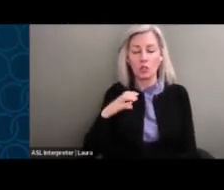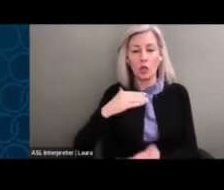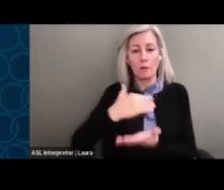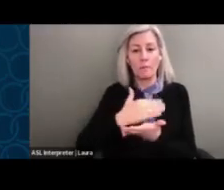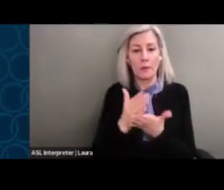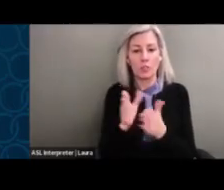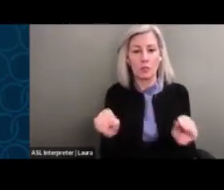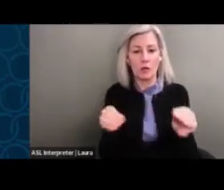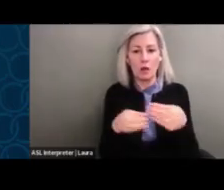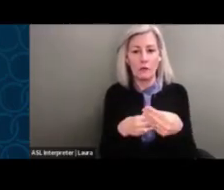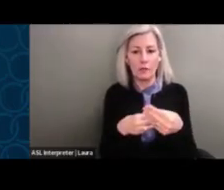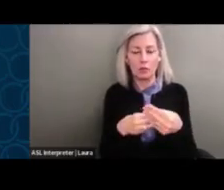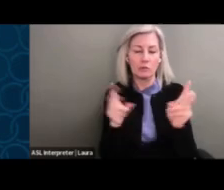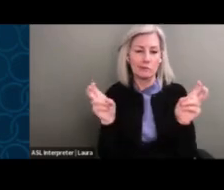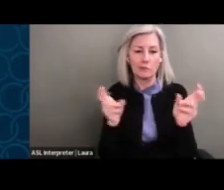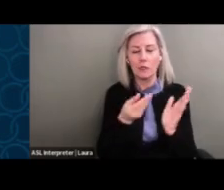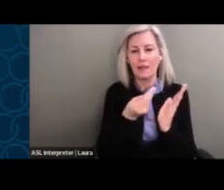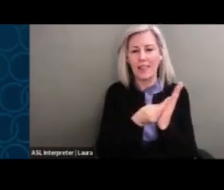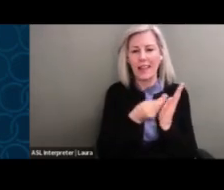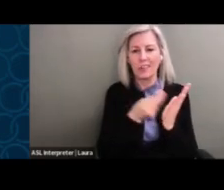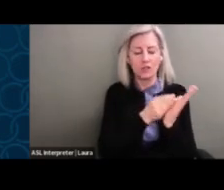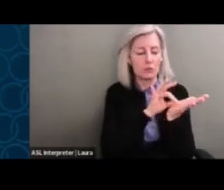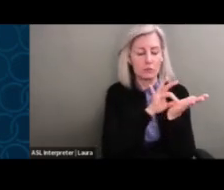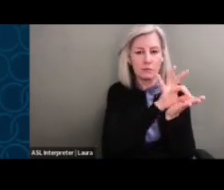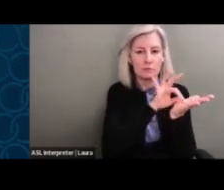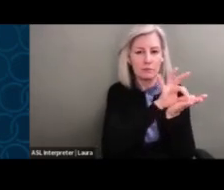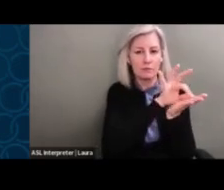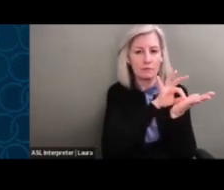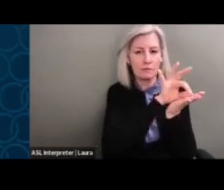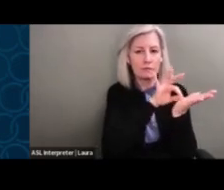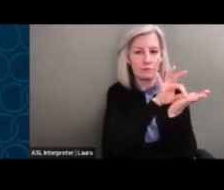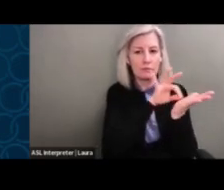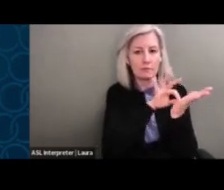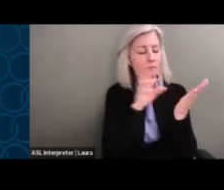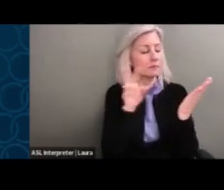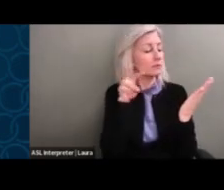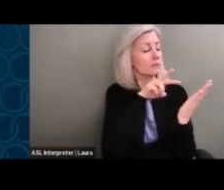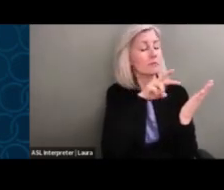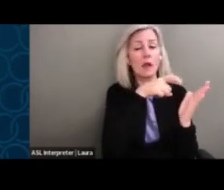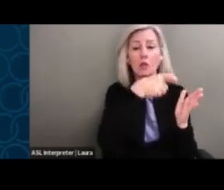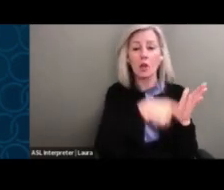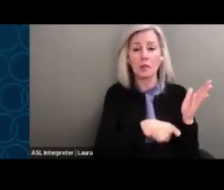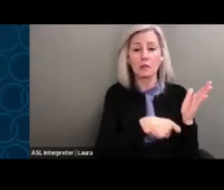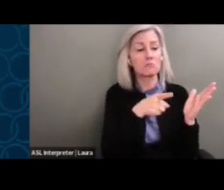With H.R. 1, there were major changes and the Congressional Budget Office, which is basically financial scorekeeper